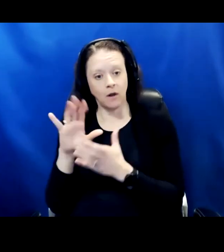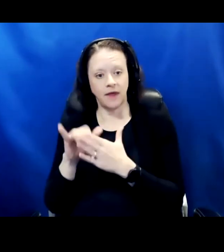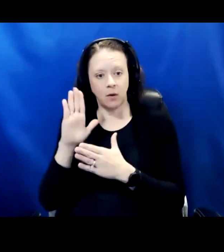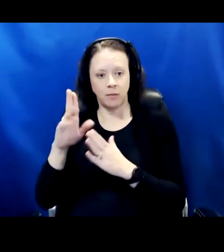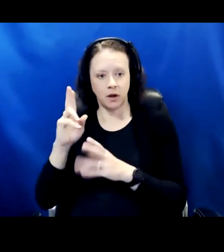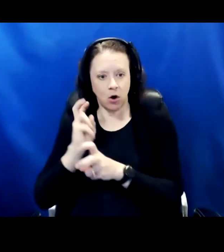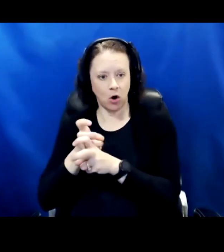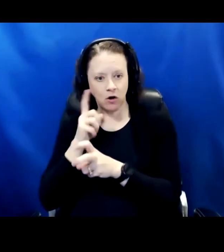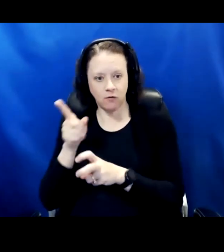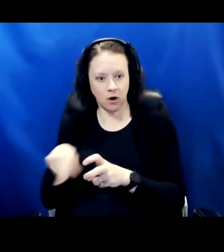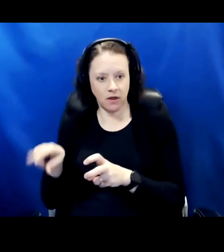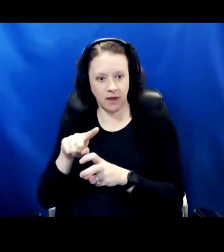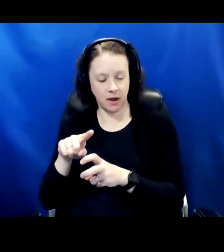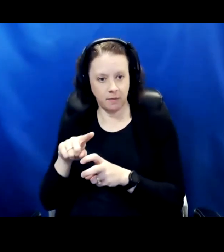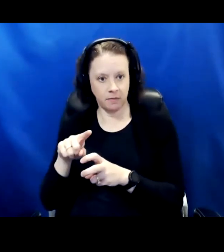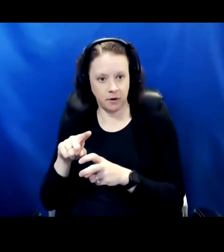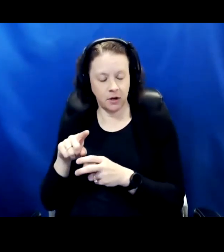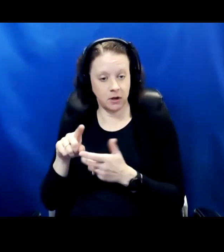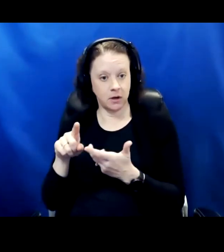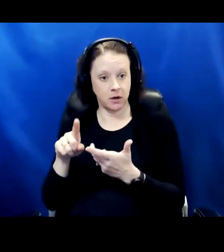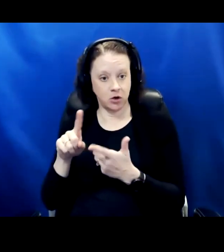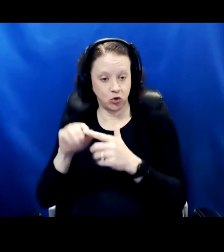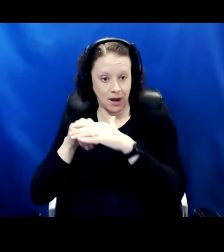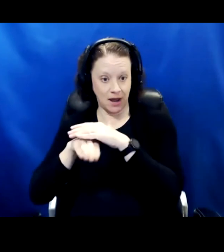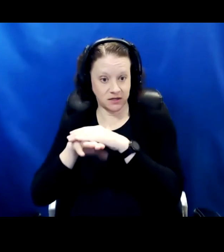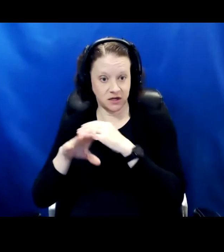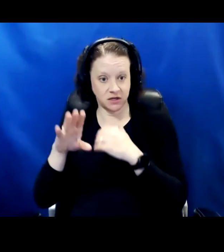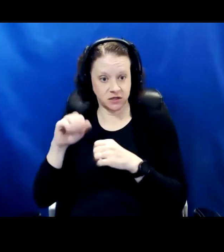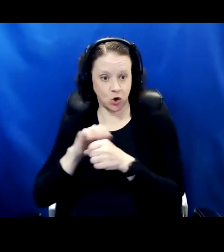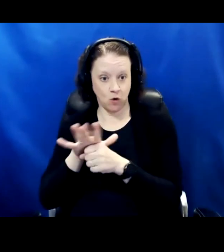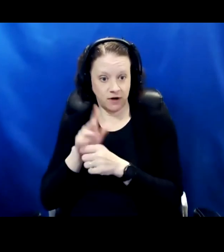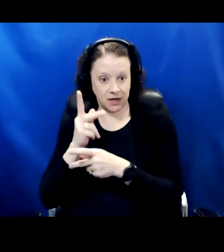for them to access COVID care if they acquired COVID.